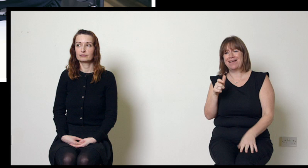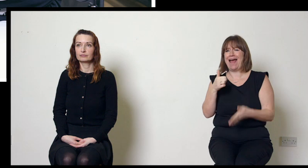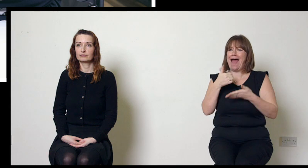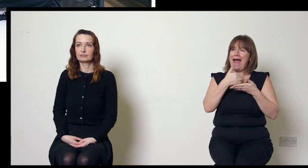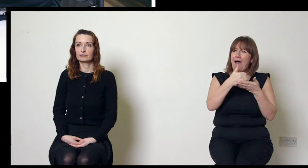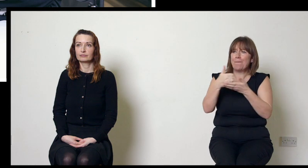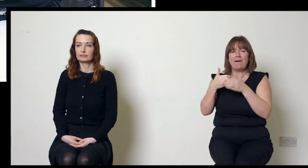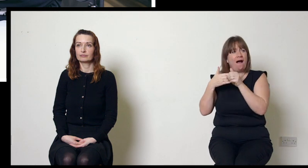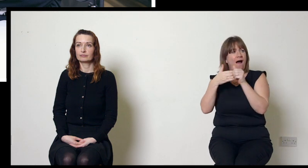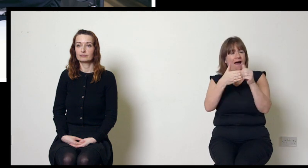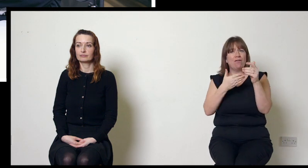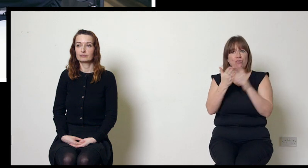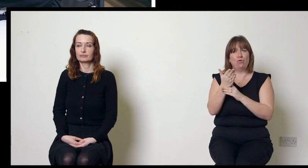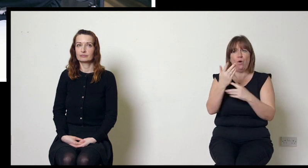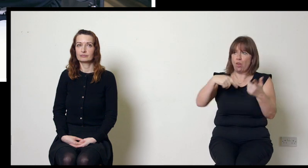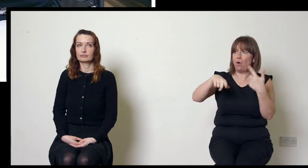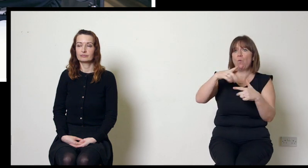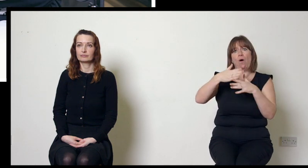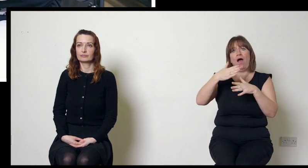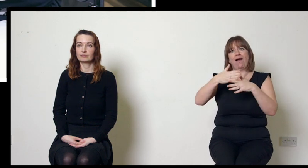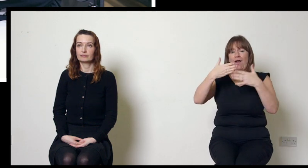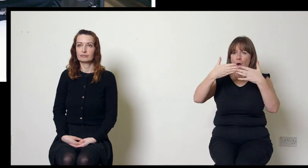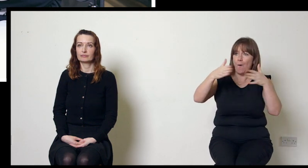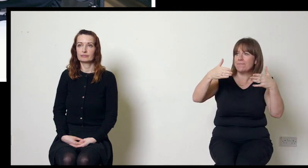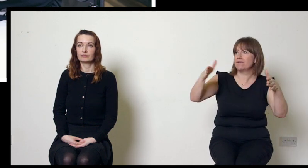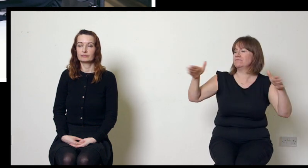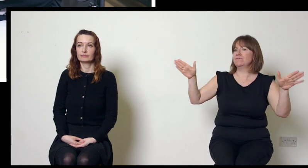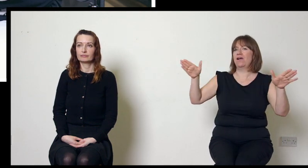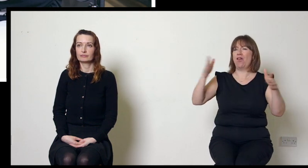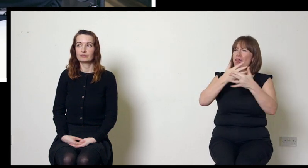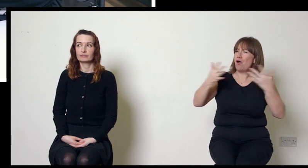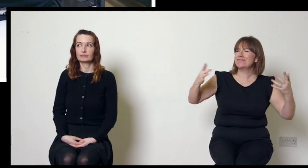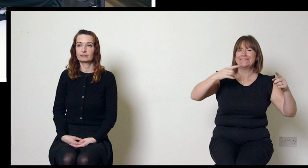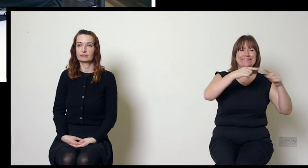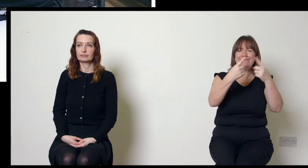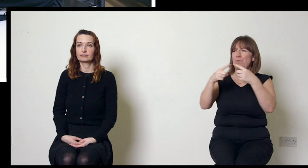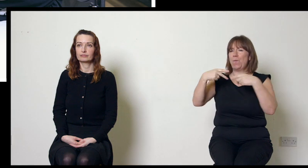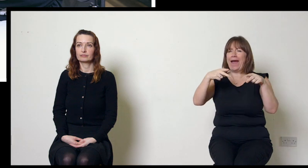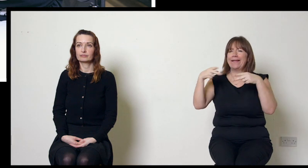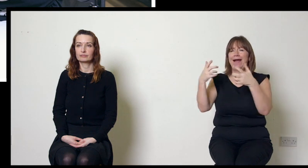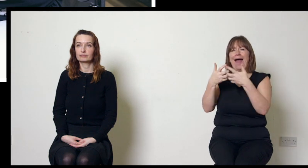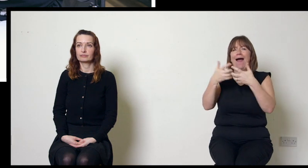guide you through a lot of this work and open… You've opened doors for us in lots of ways to different partners and different ways of thinking.